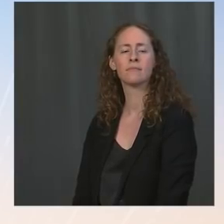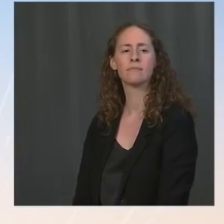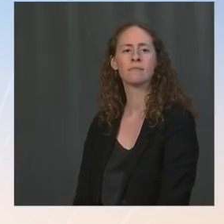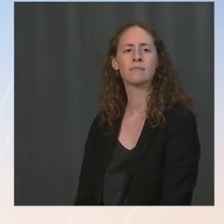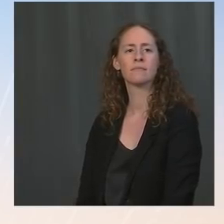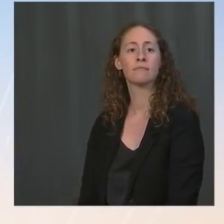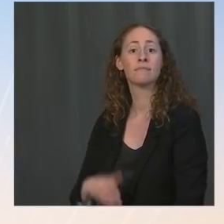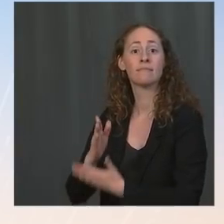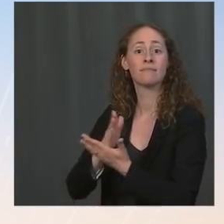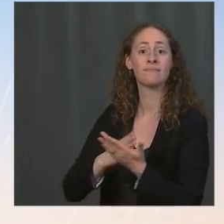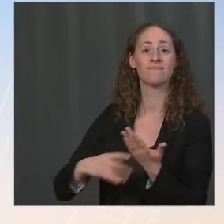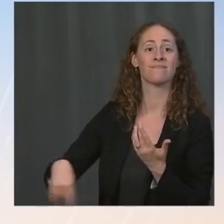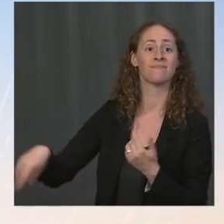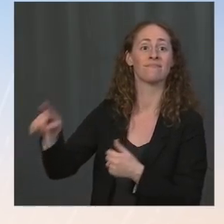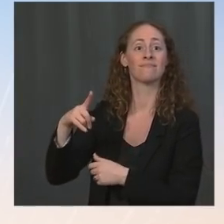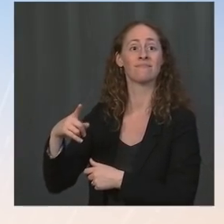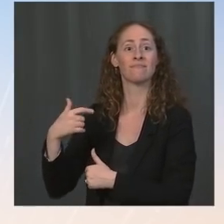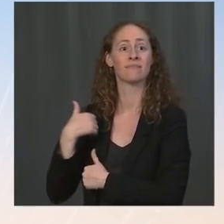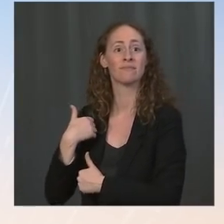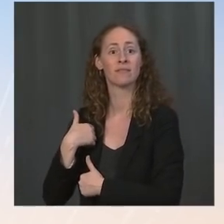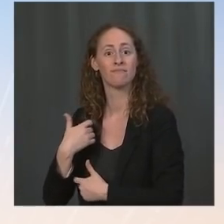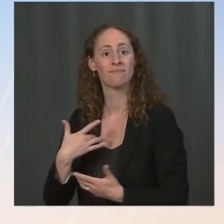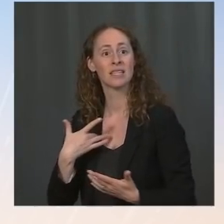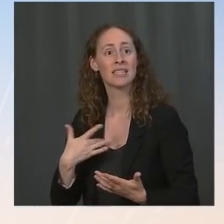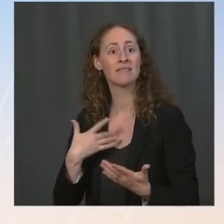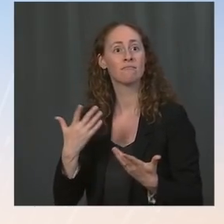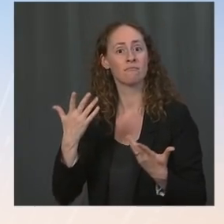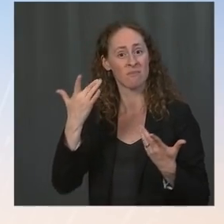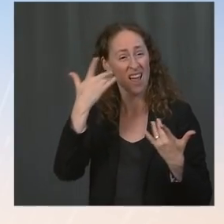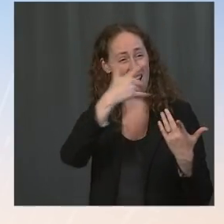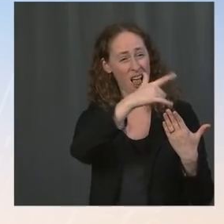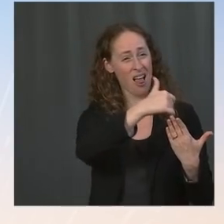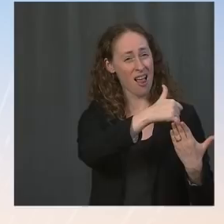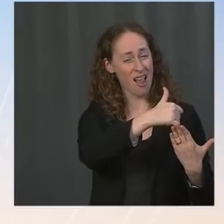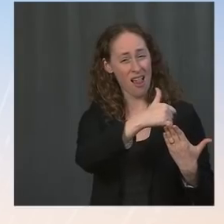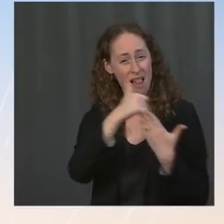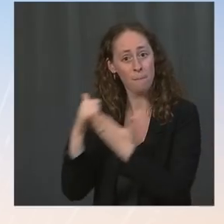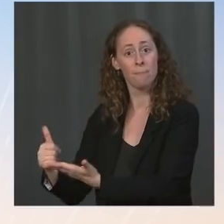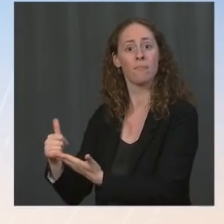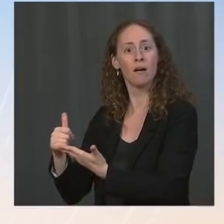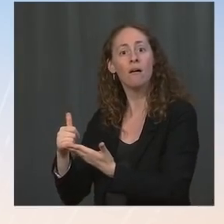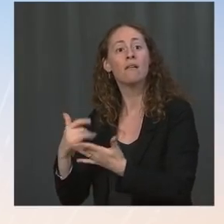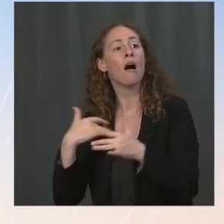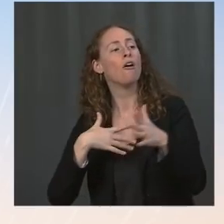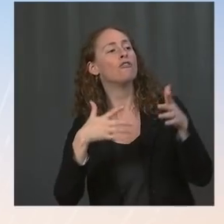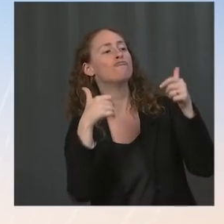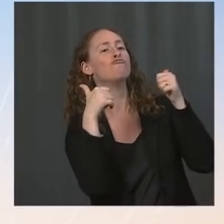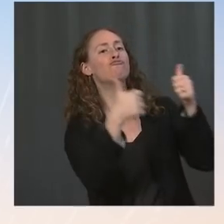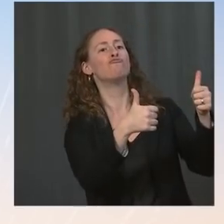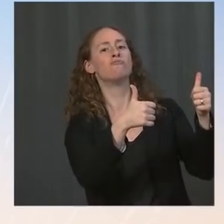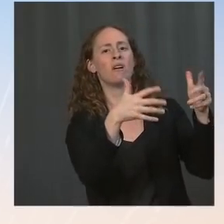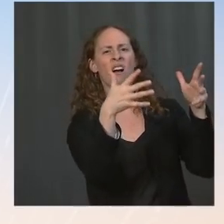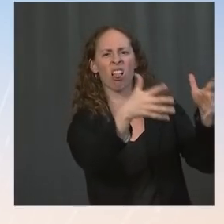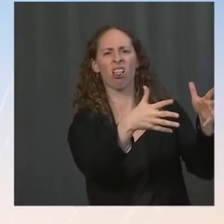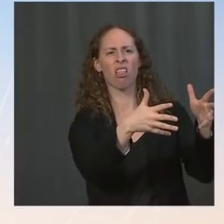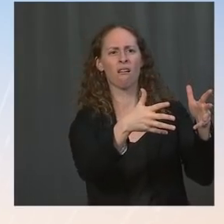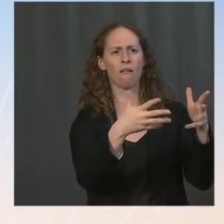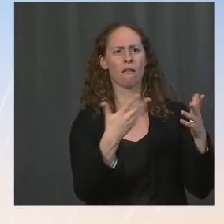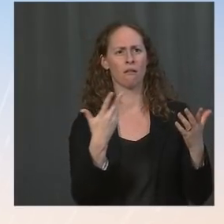who are now being left behind after the deadline, whether it's tonight or tomorrow. What's the message -- what's the message from the President to these veterans?